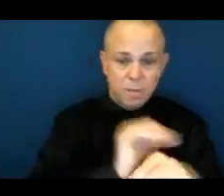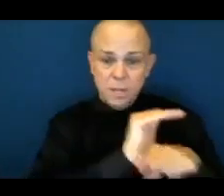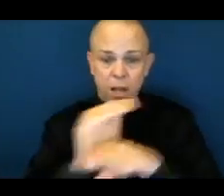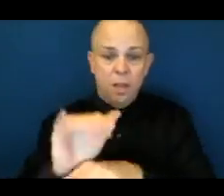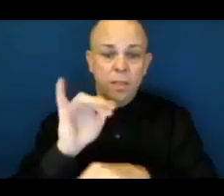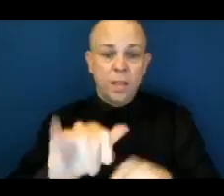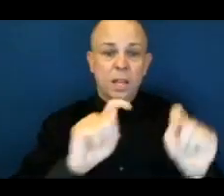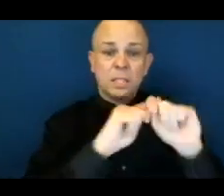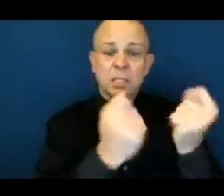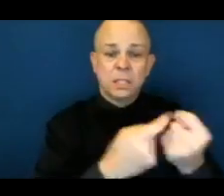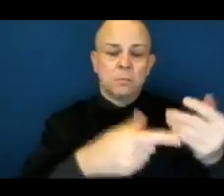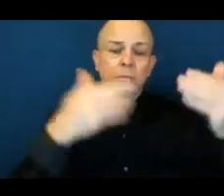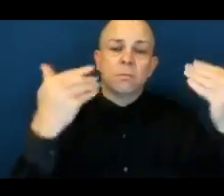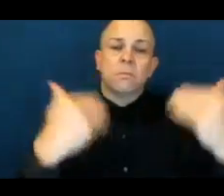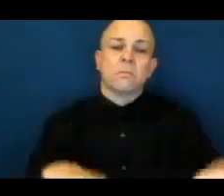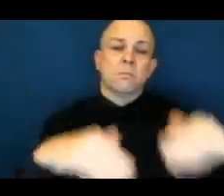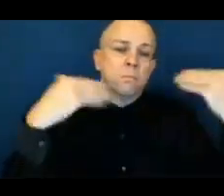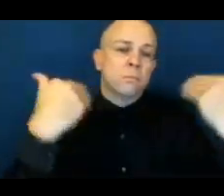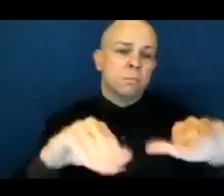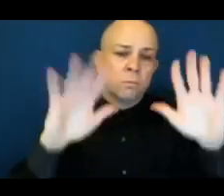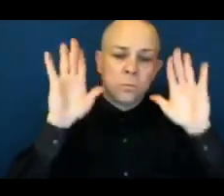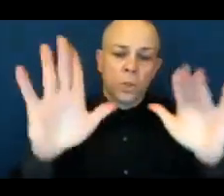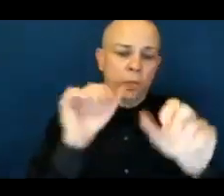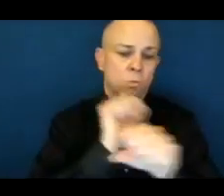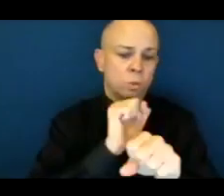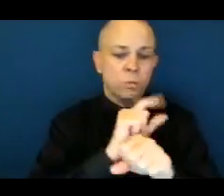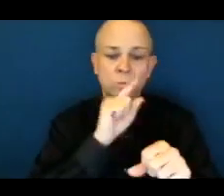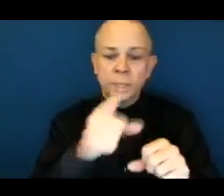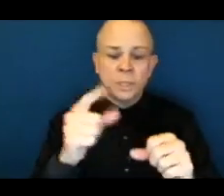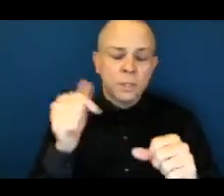i guess i would just want to take one moment for everyone to go back